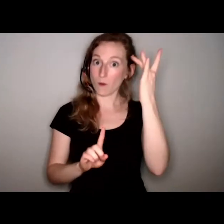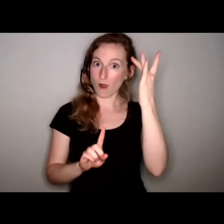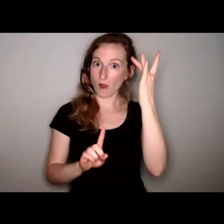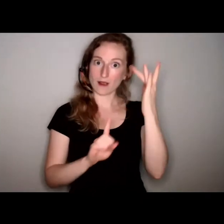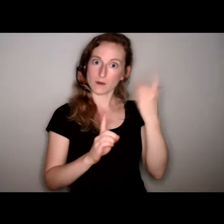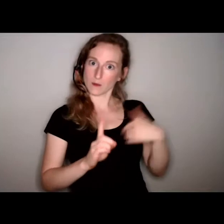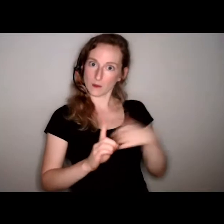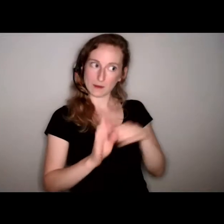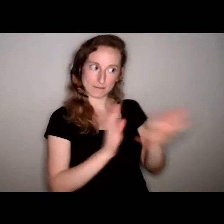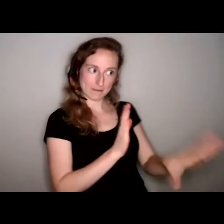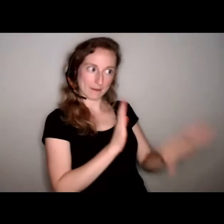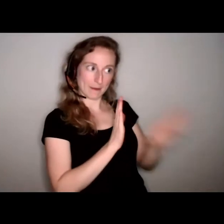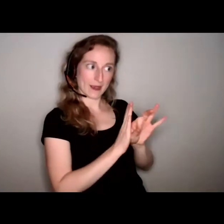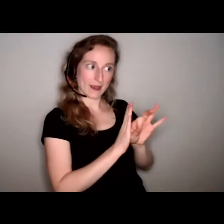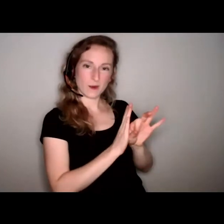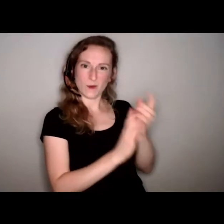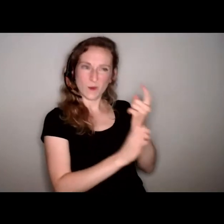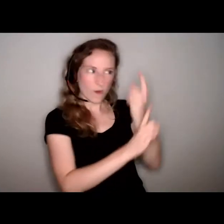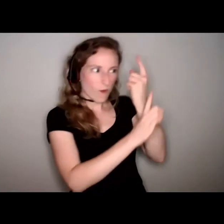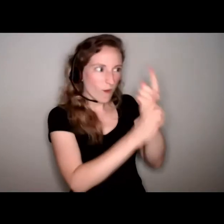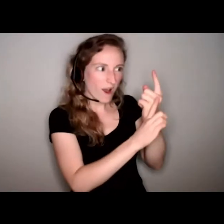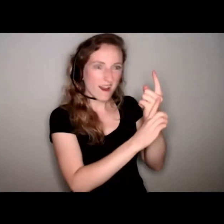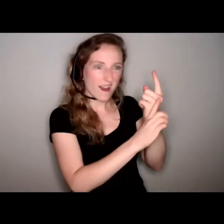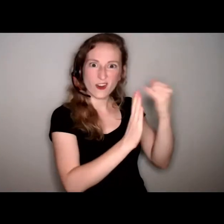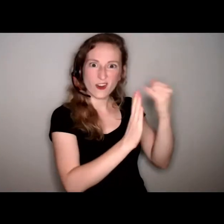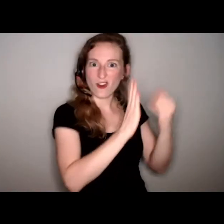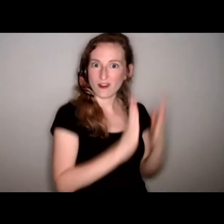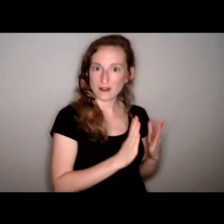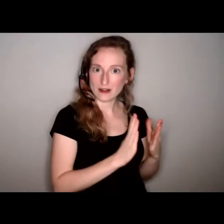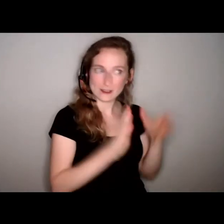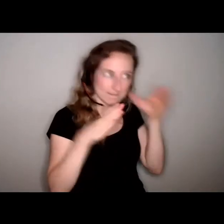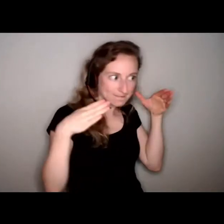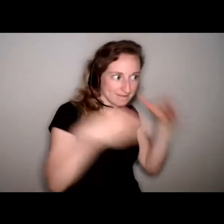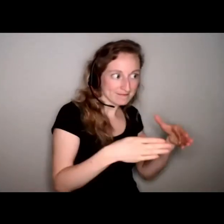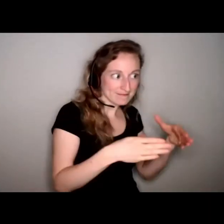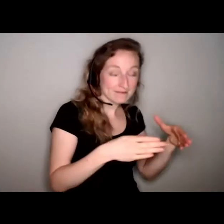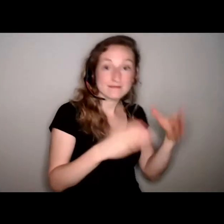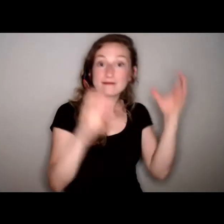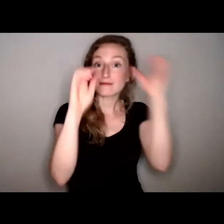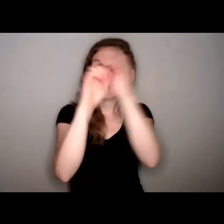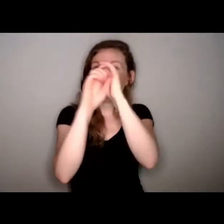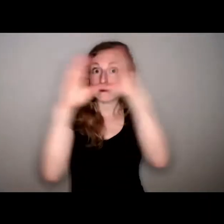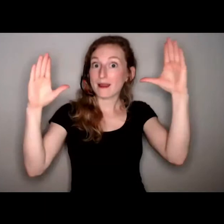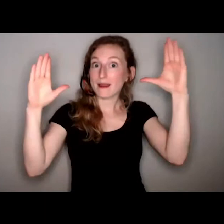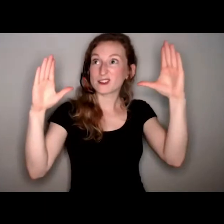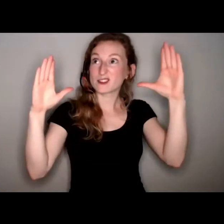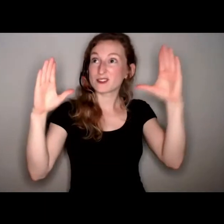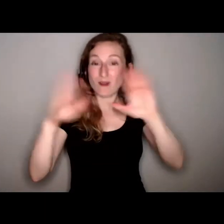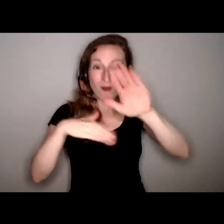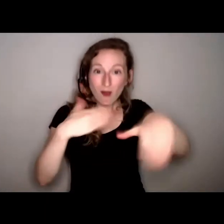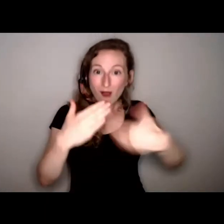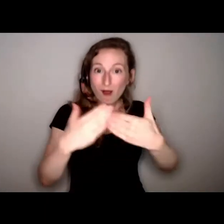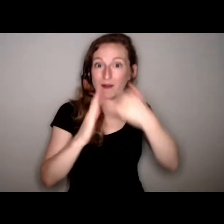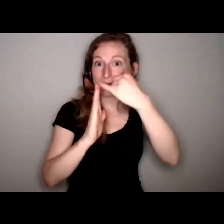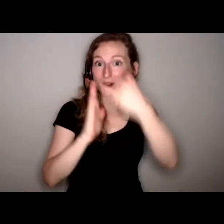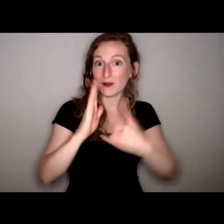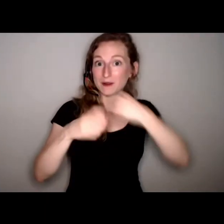Imagine all the art you’ve created in your life, and all the art you will create in one place.